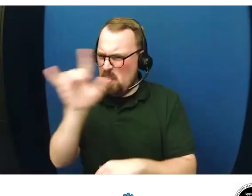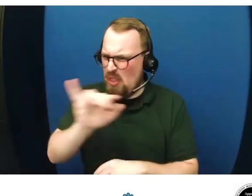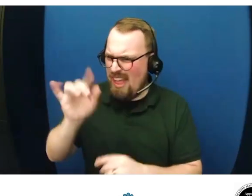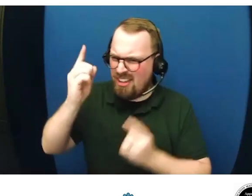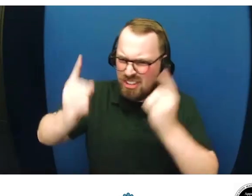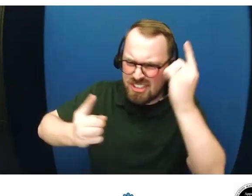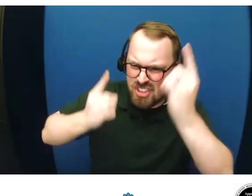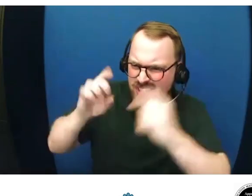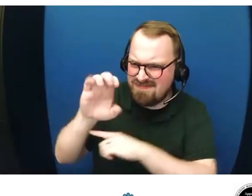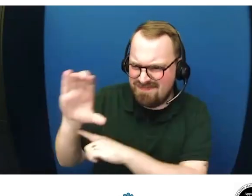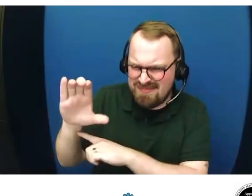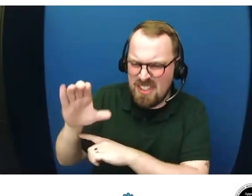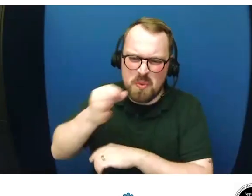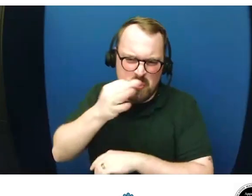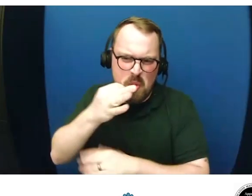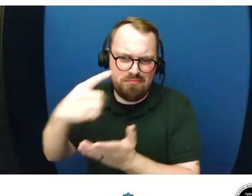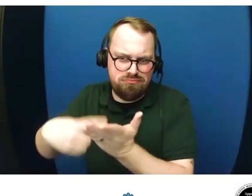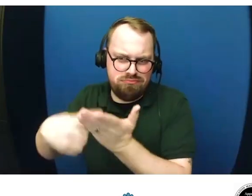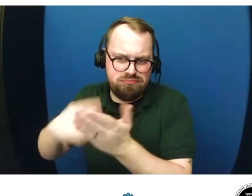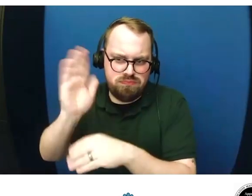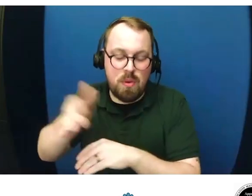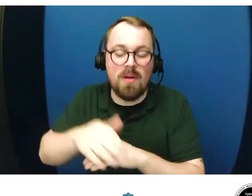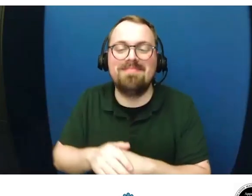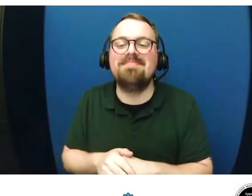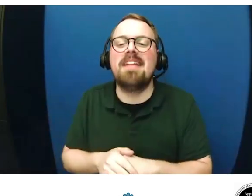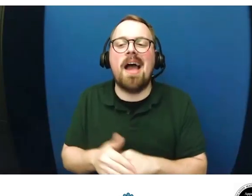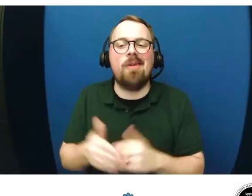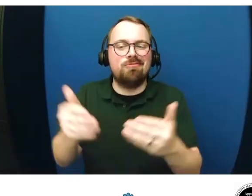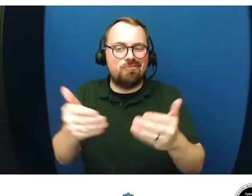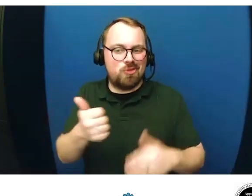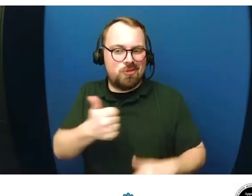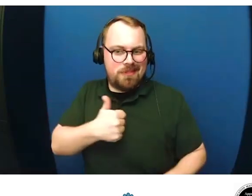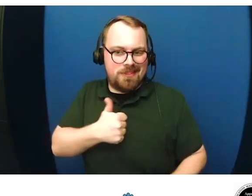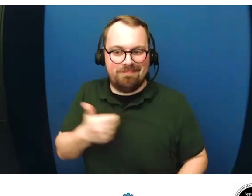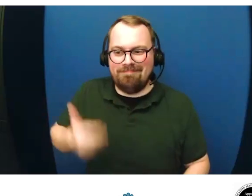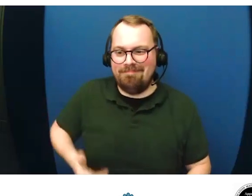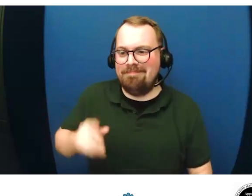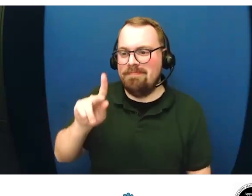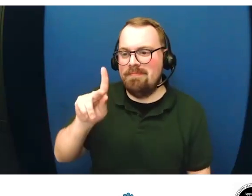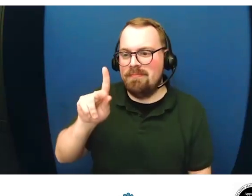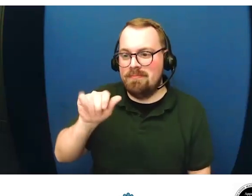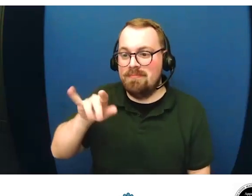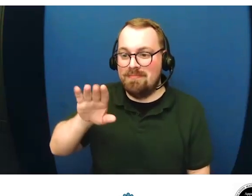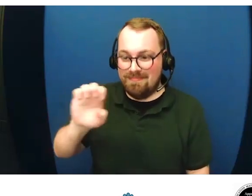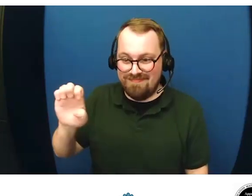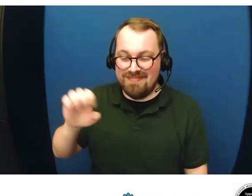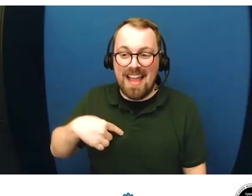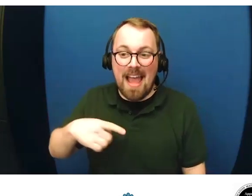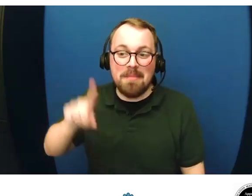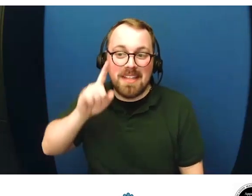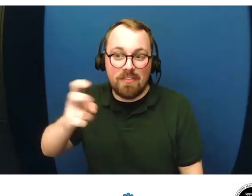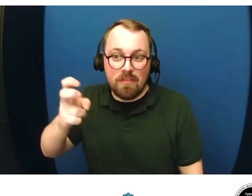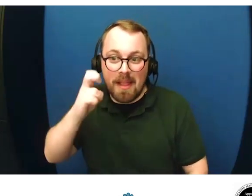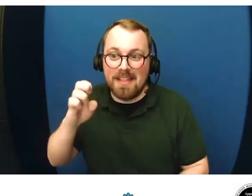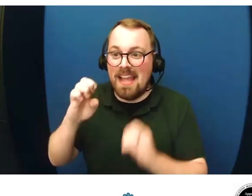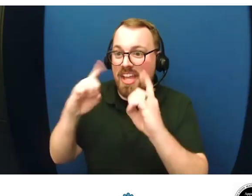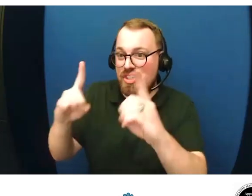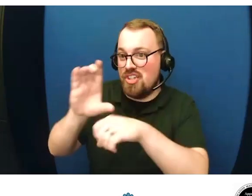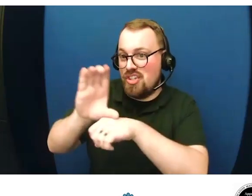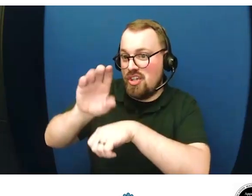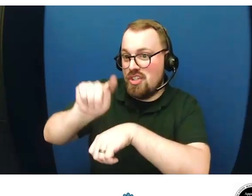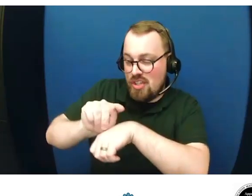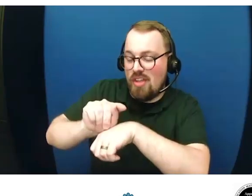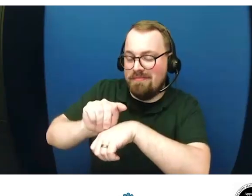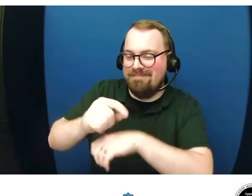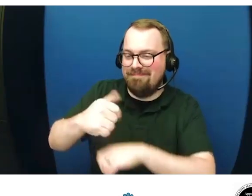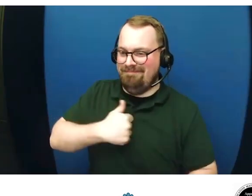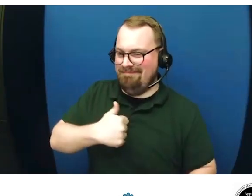here in just a moment. I am Kaycee Bennett. I am a Deafblind Education Consultant and